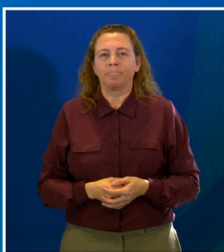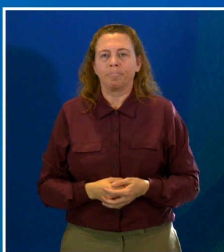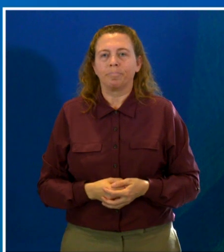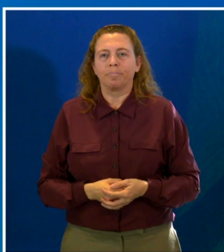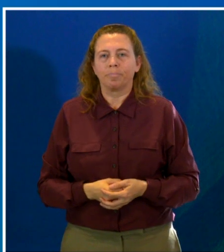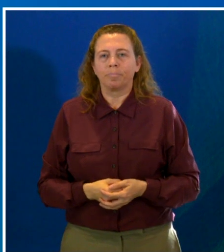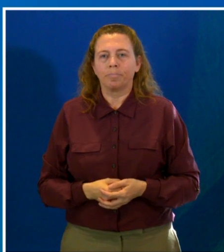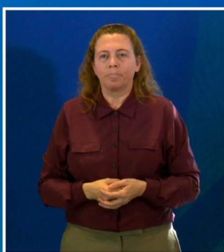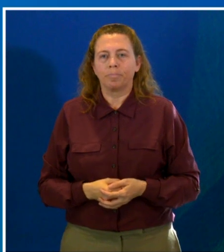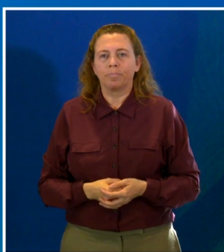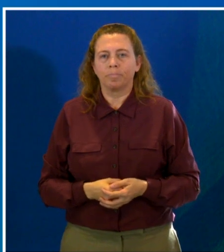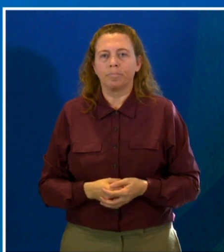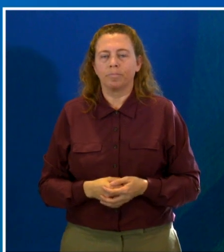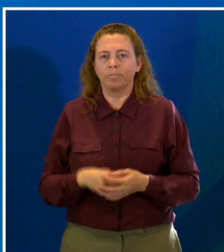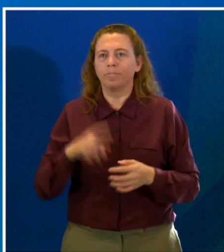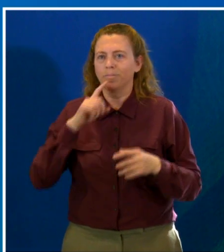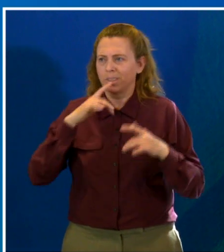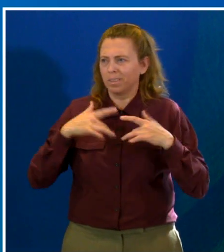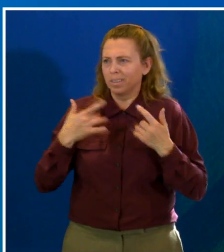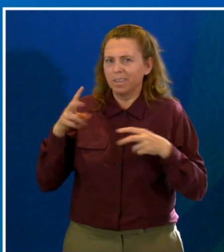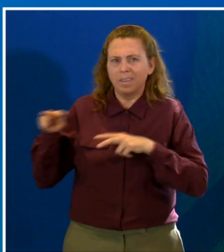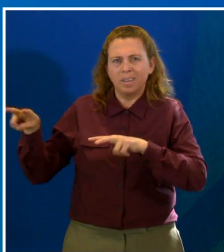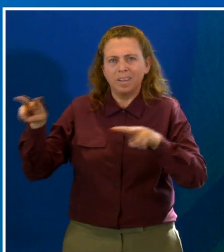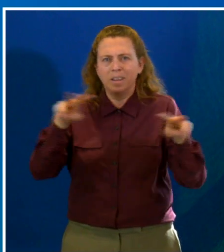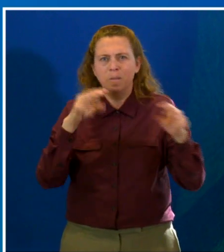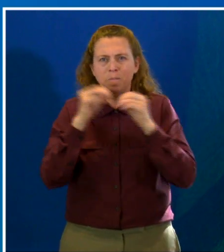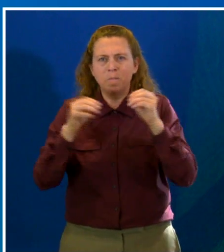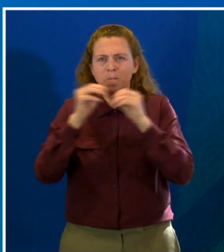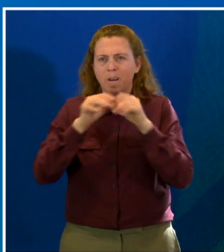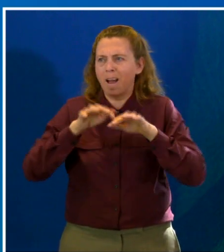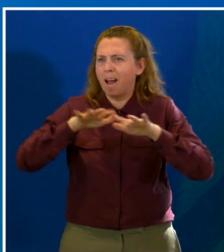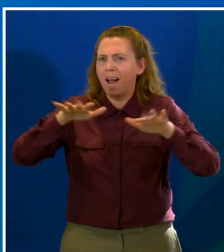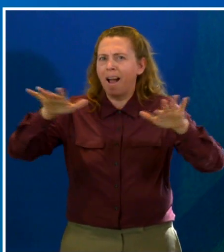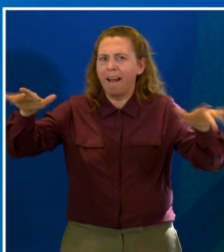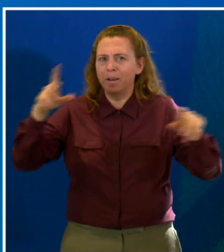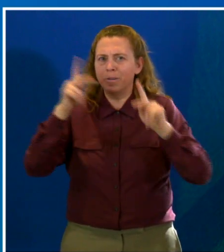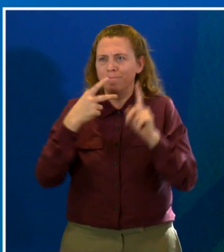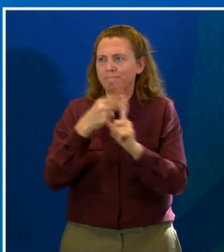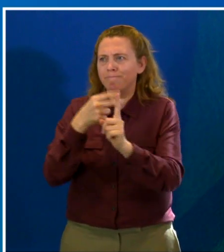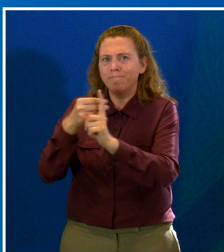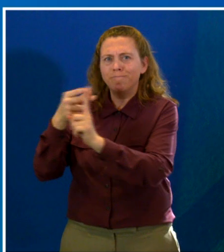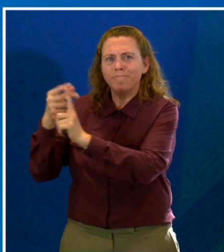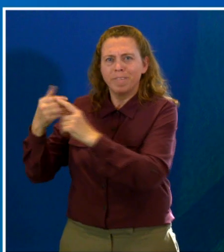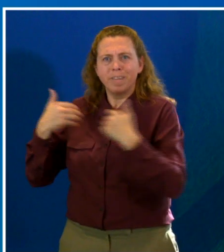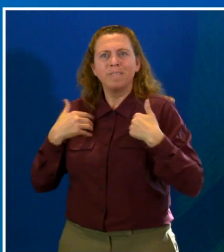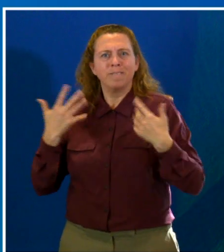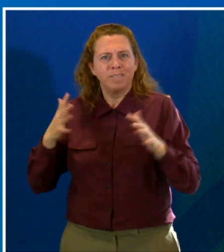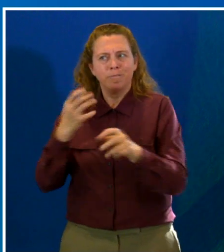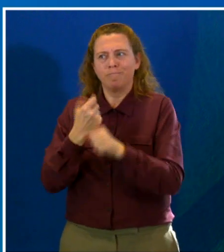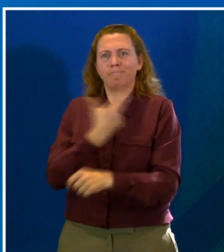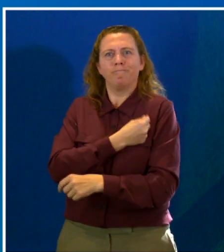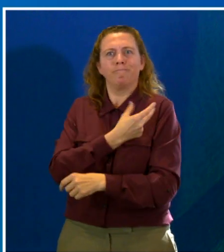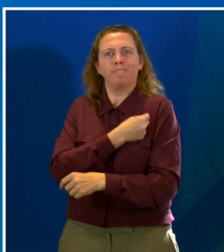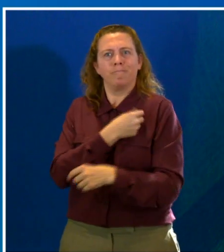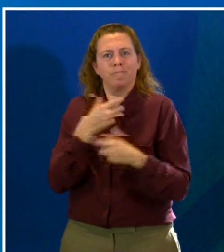getting access to the vaccine, I also want to acknowledge that many of your friends and family members may have concerns or